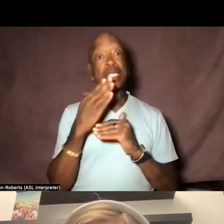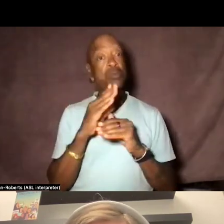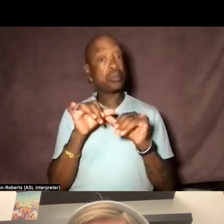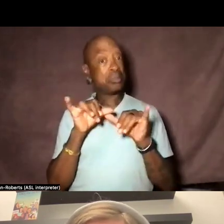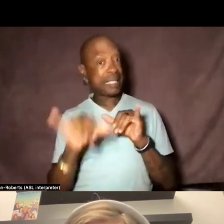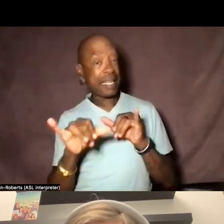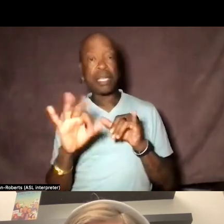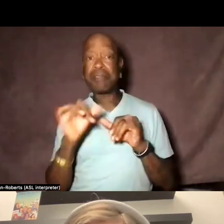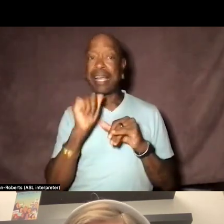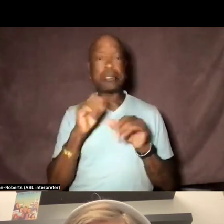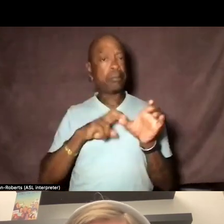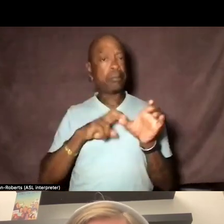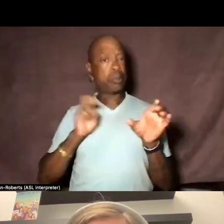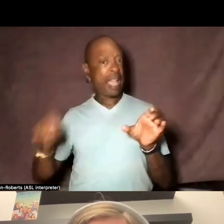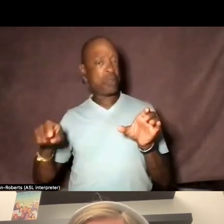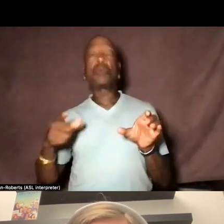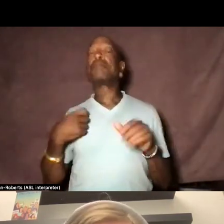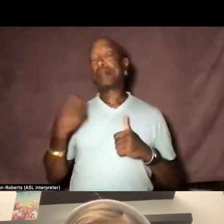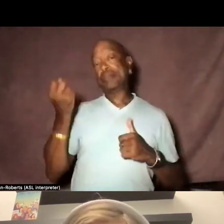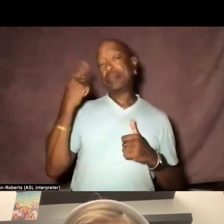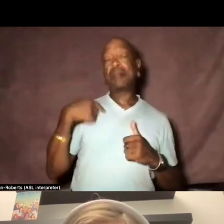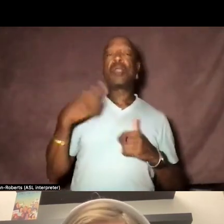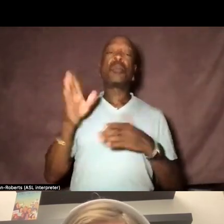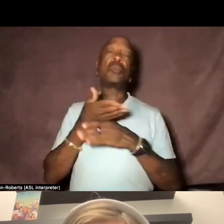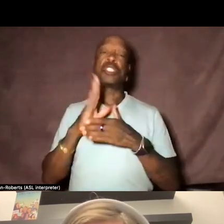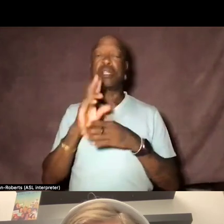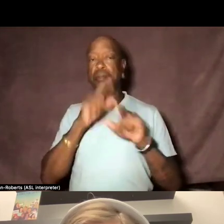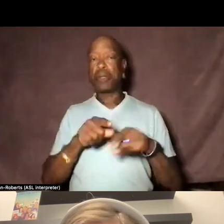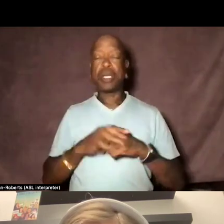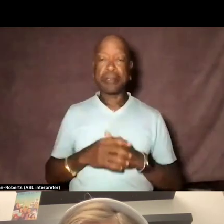understand and we will share the recording um but the speakers are just sharing so much valuable